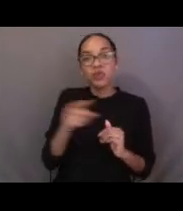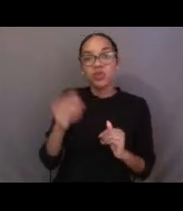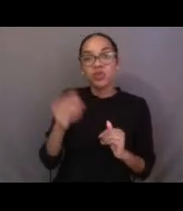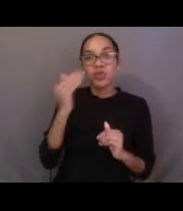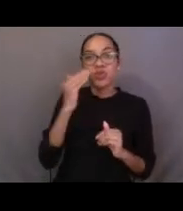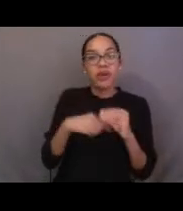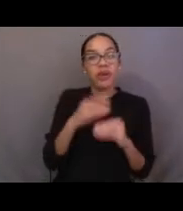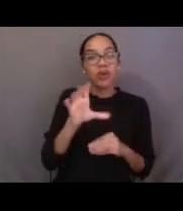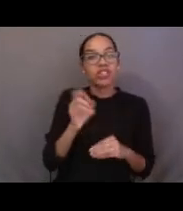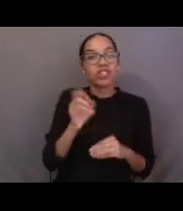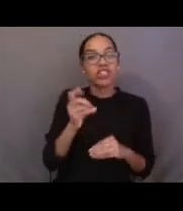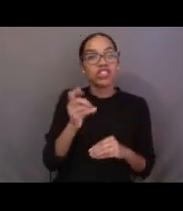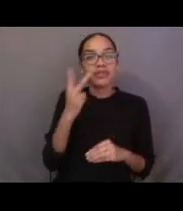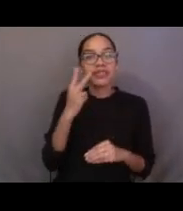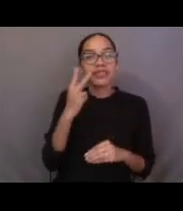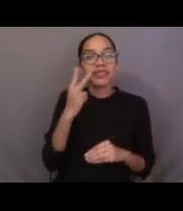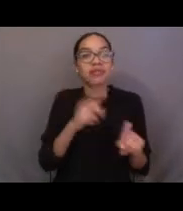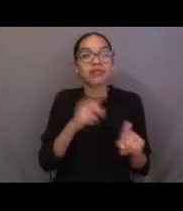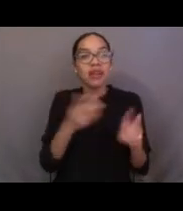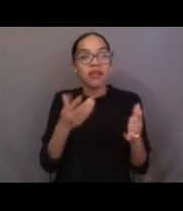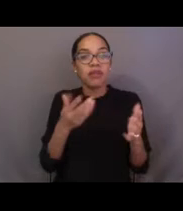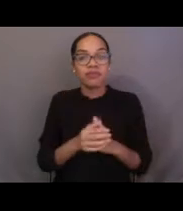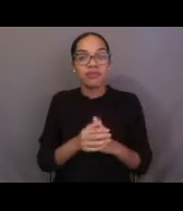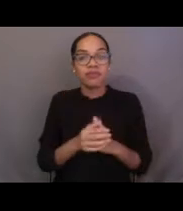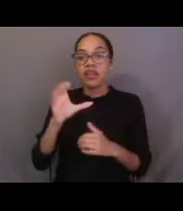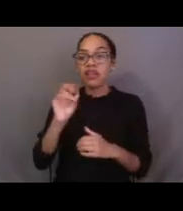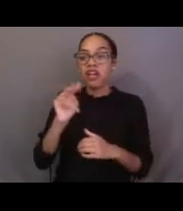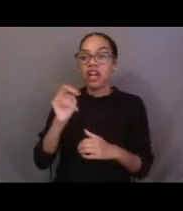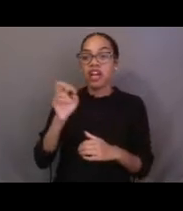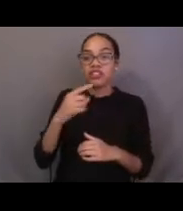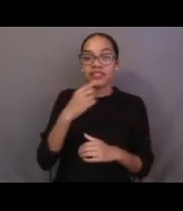So let's see, Connor says that, I know that oysters filter the water.